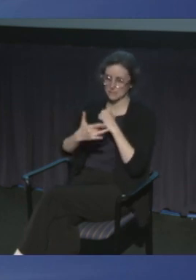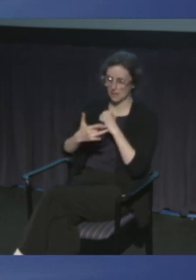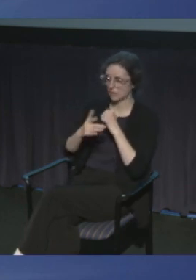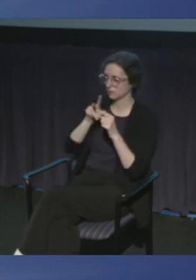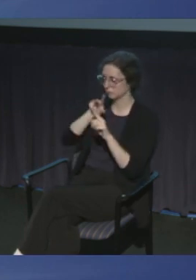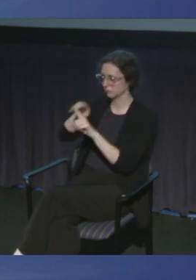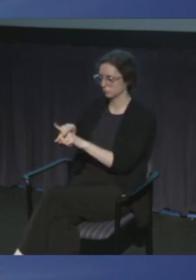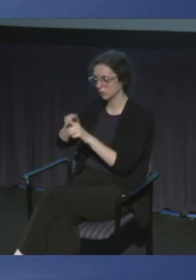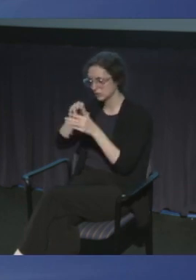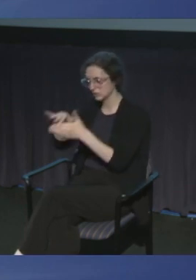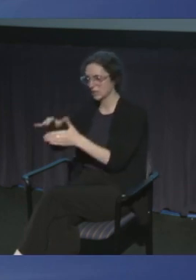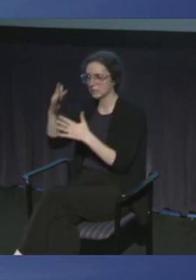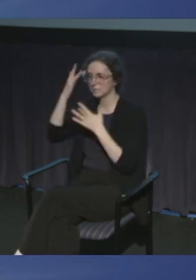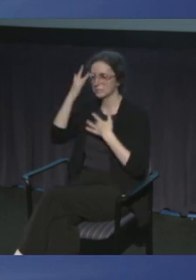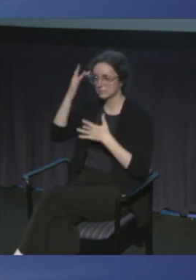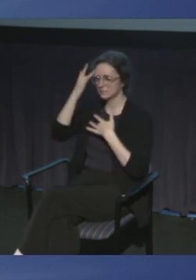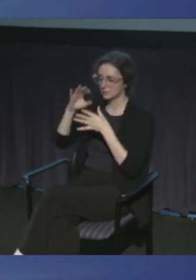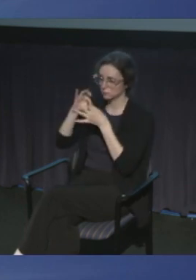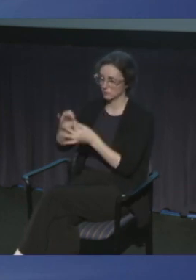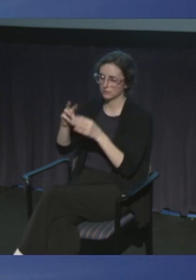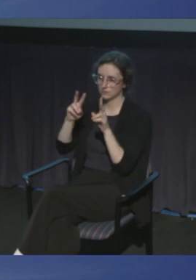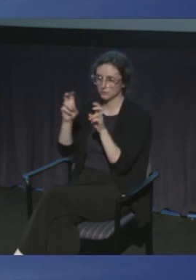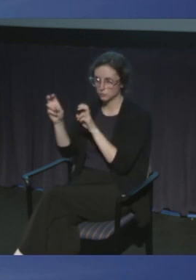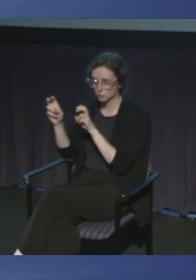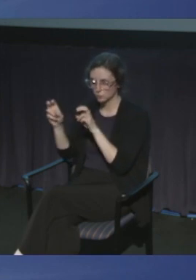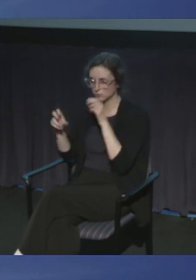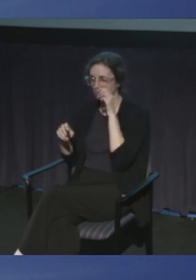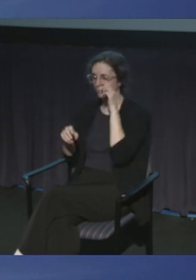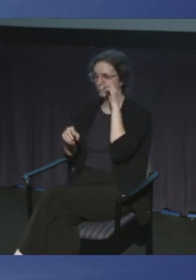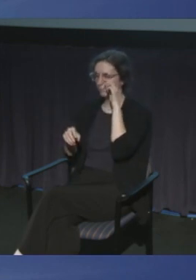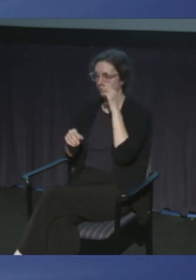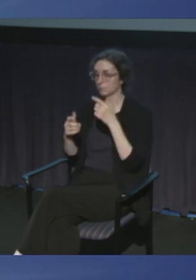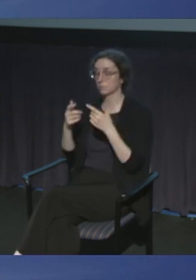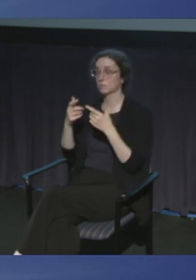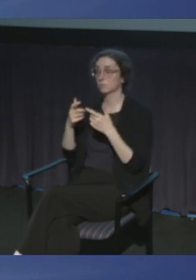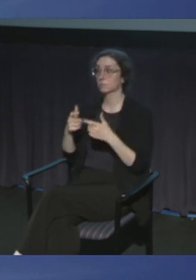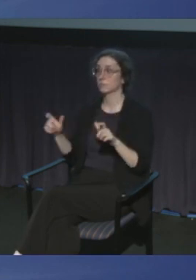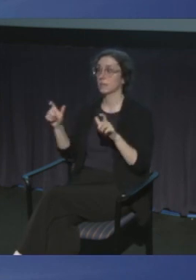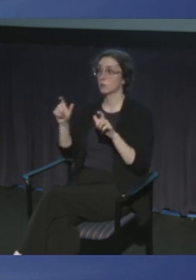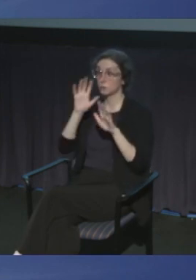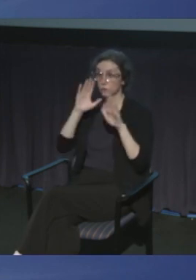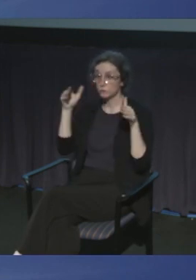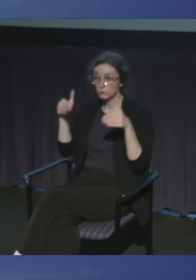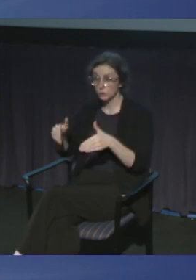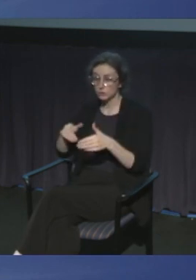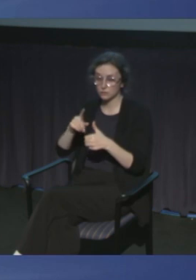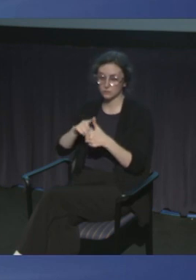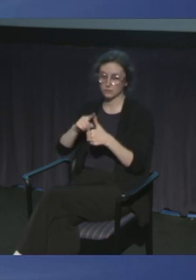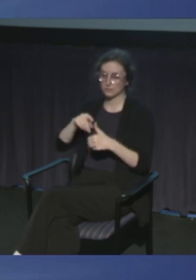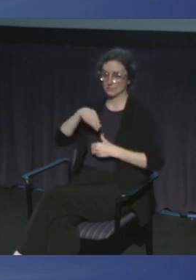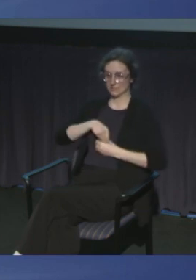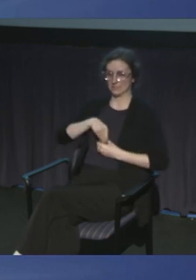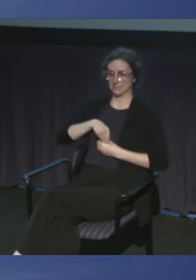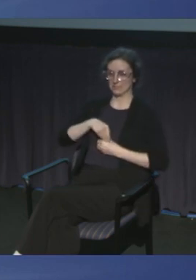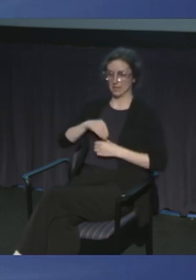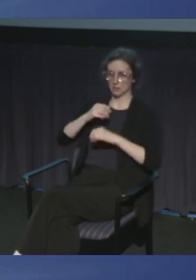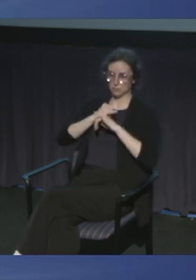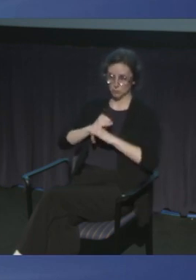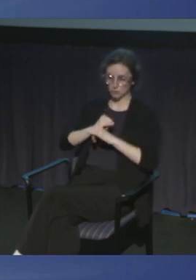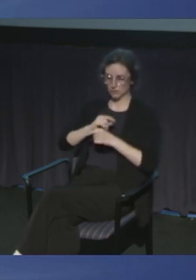HAS BROUGHT INTEREST IN THE APPLICATION OF CUTTING-EDGE IDEAS AND TECHNOLOGIES TO THE STUDY OF DISEASE RELEVANT ISSUES. MAJOR DIRECTIONS INCLUDE INNATE IMMUNITY,